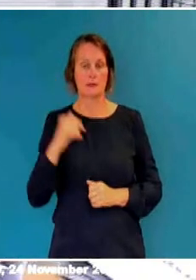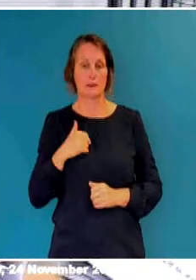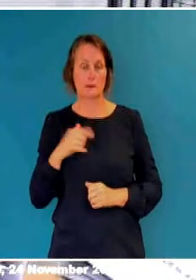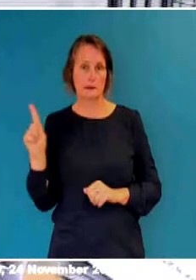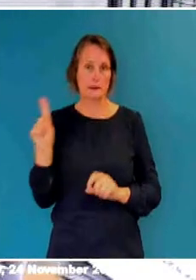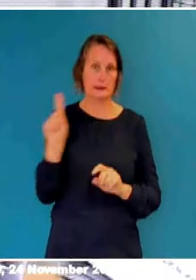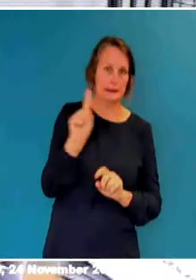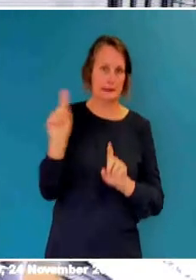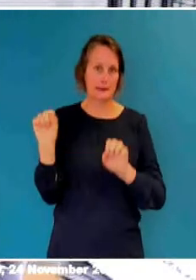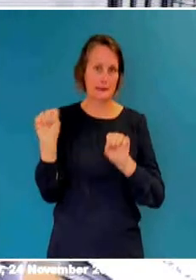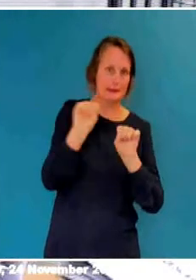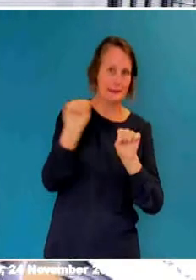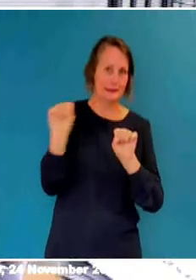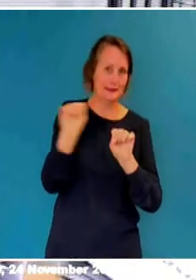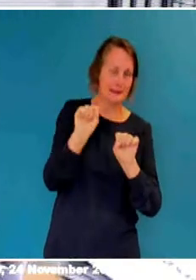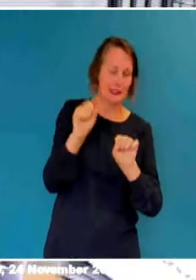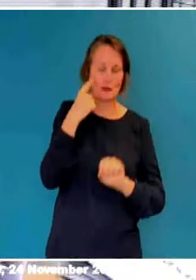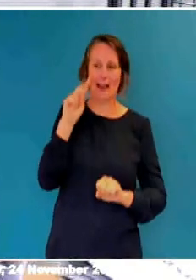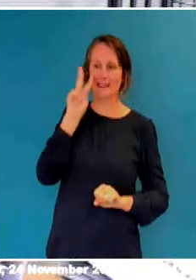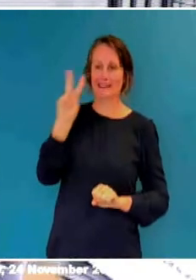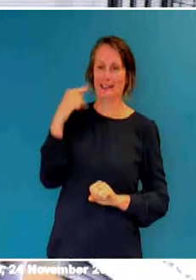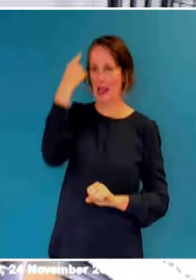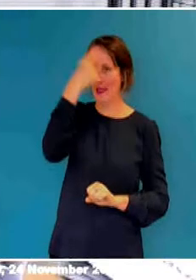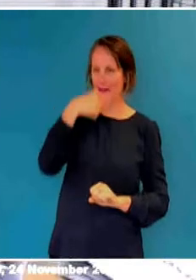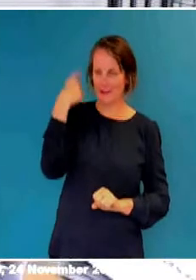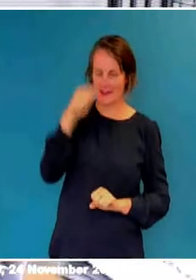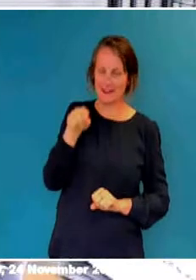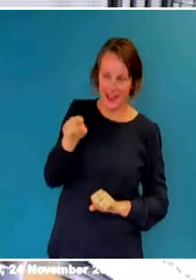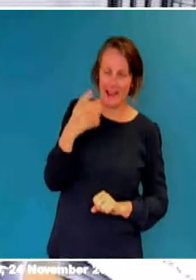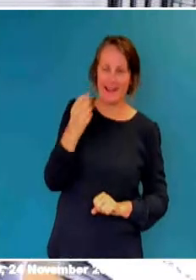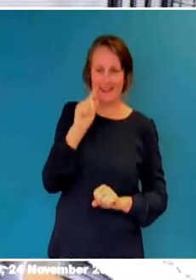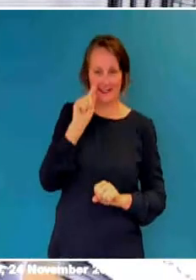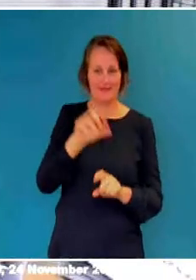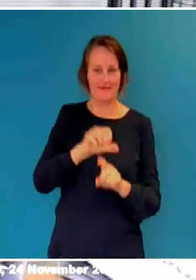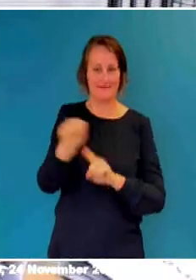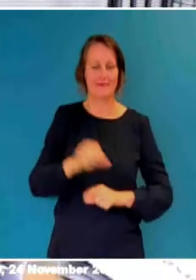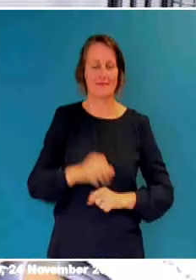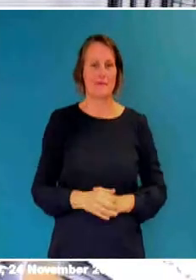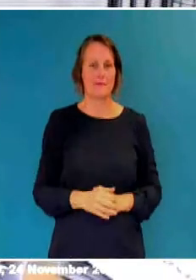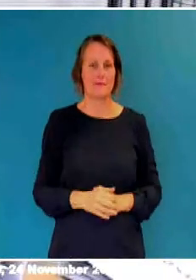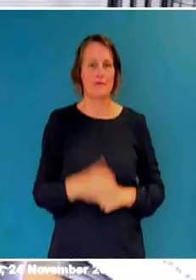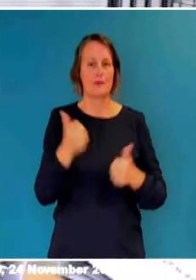There is a head that is appearing, yes. Good morning, Chair.